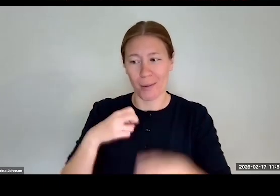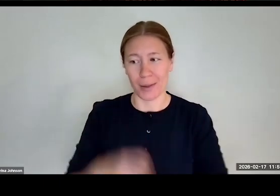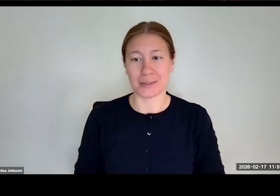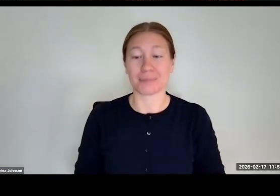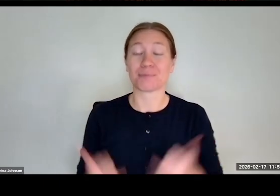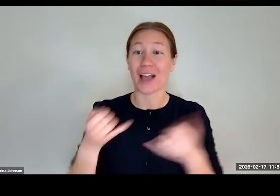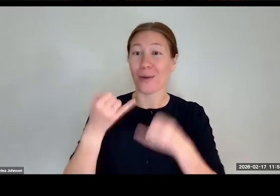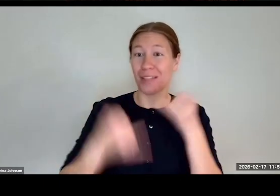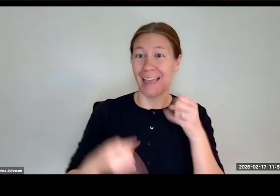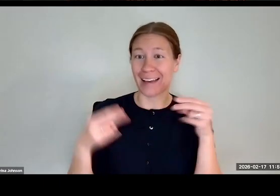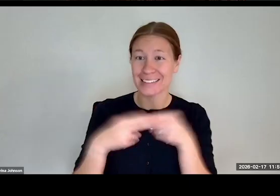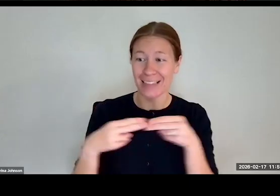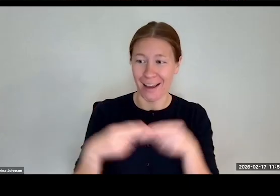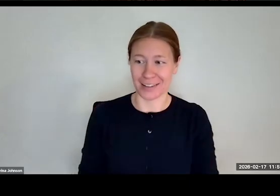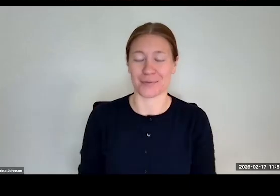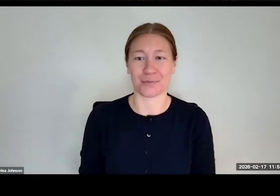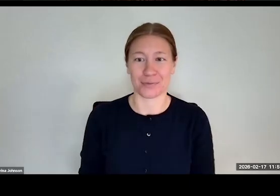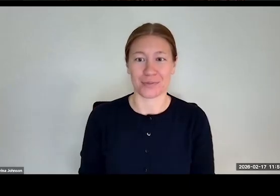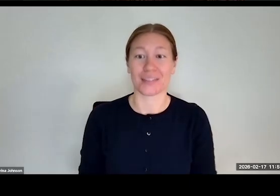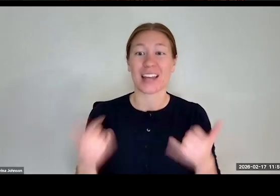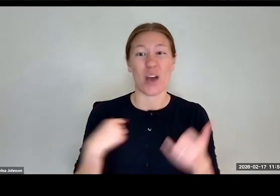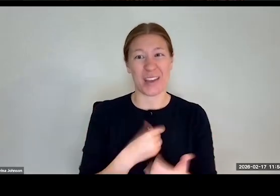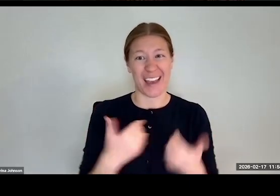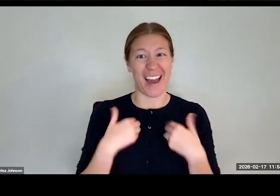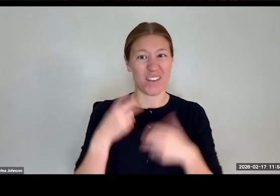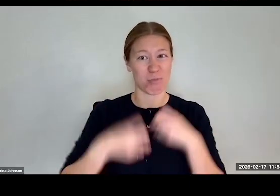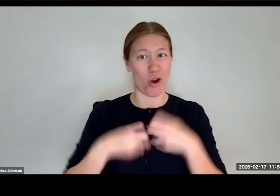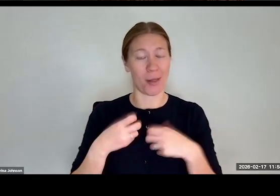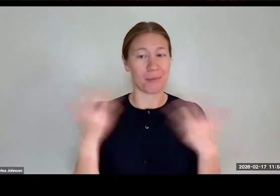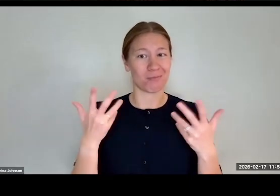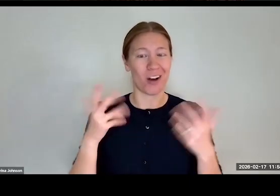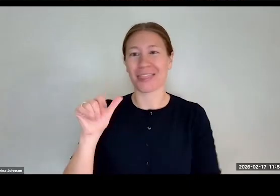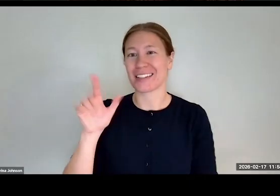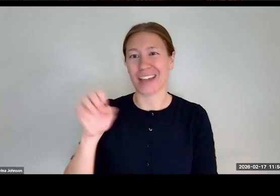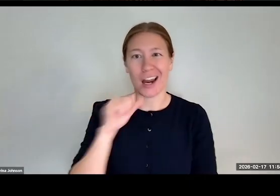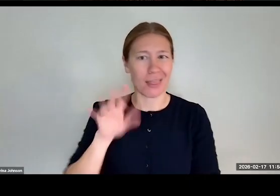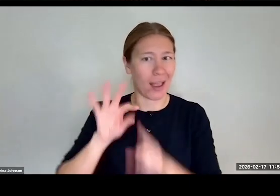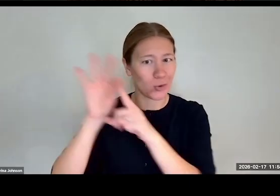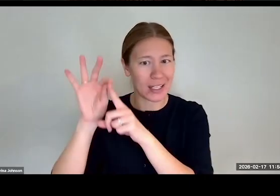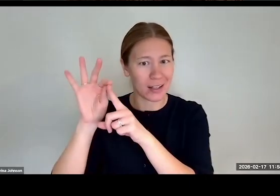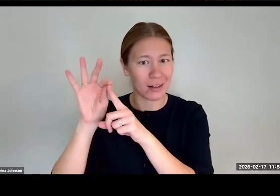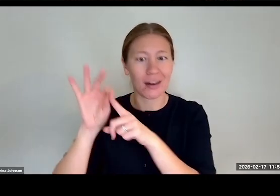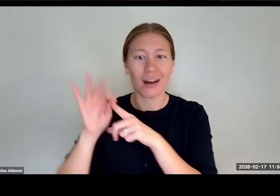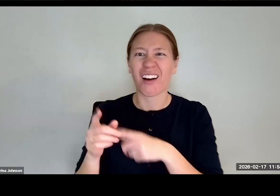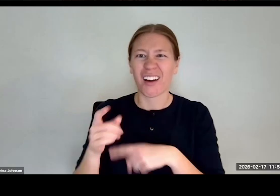So on this slide we have an issue with our title and that is that it is not unique. We have a slide right before it with the same title.